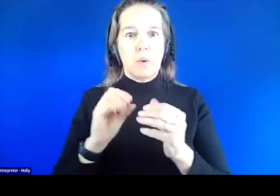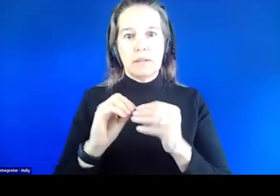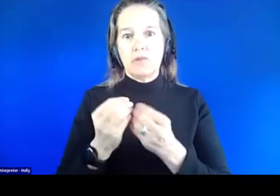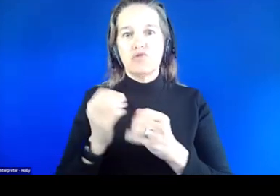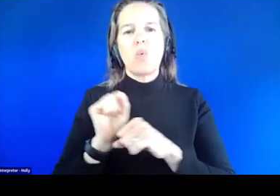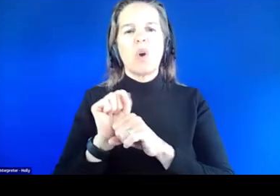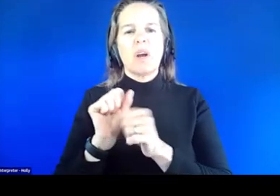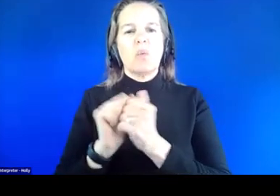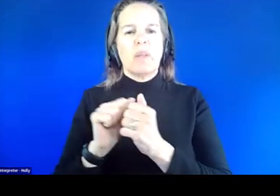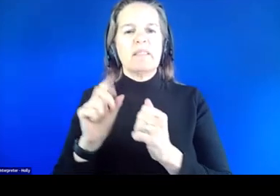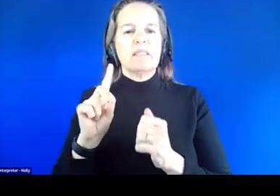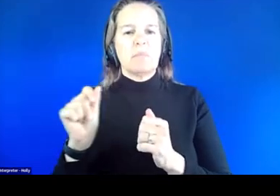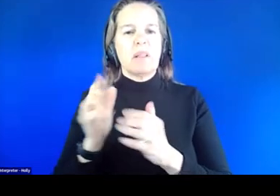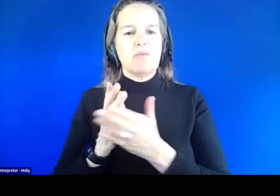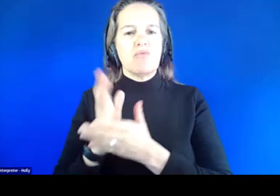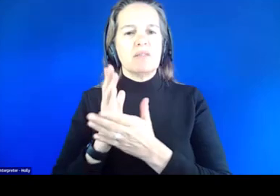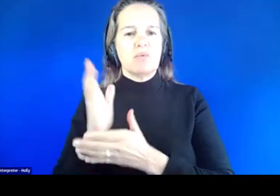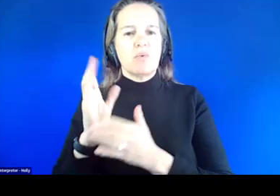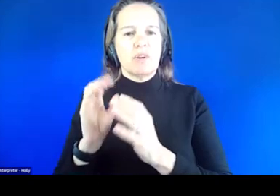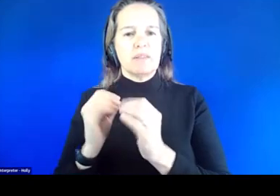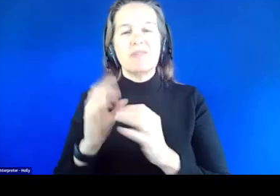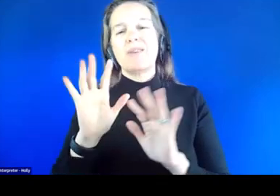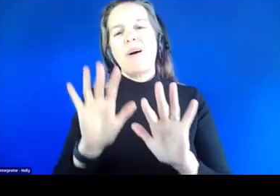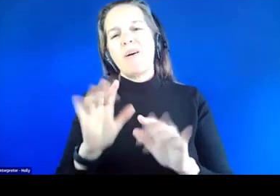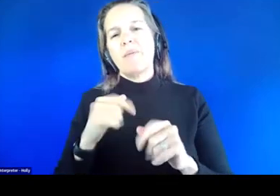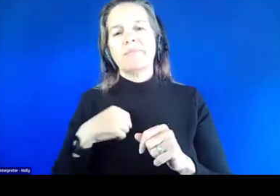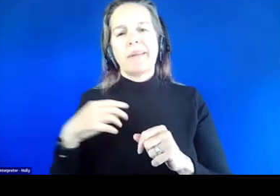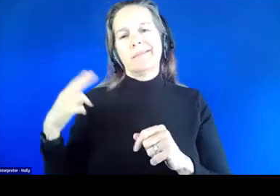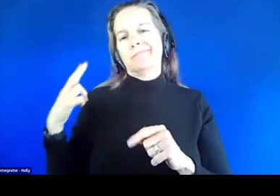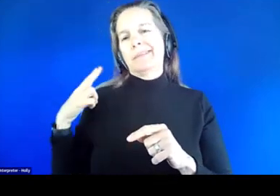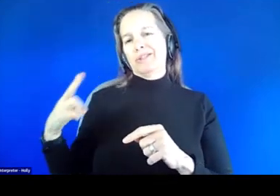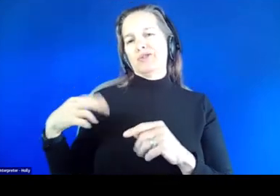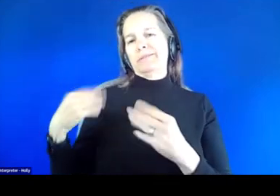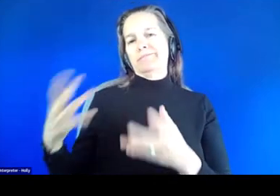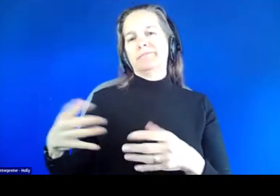community. By way of background, they started in the late